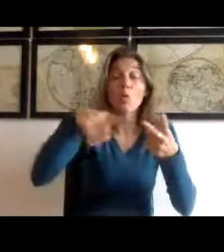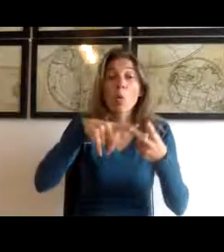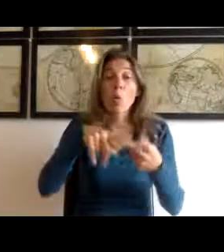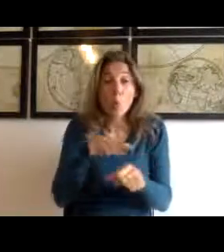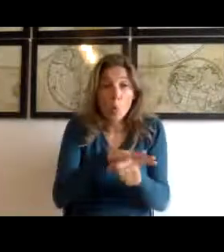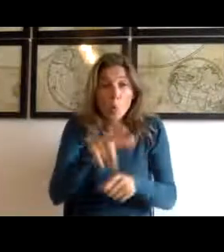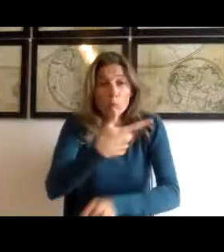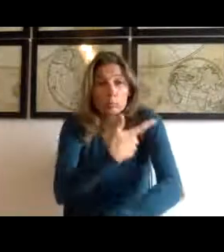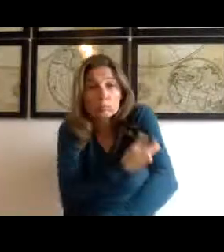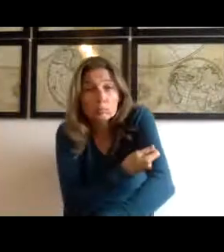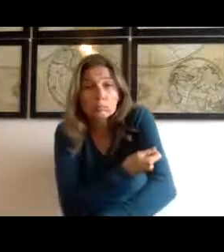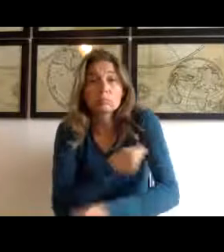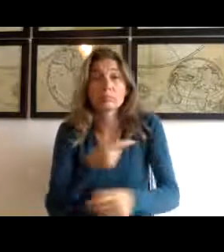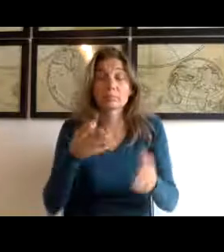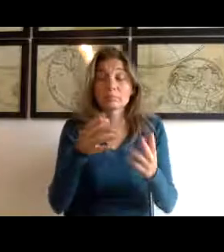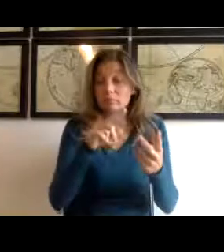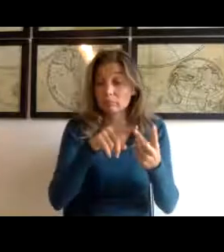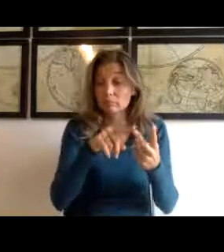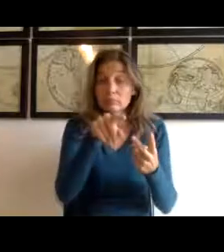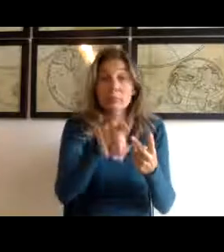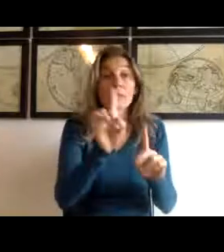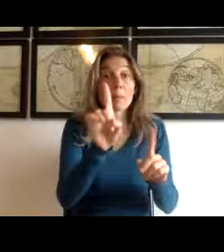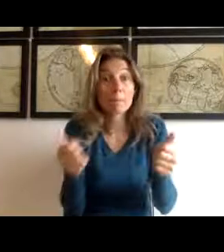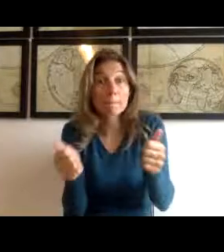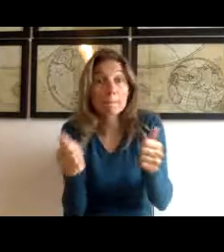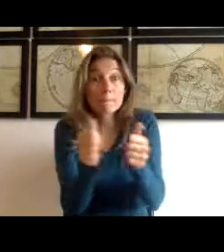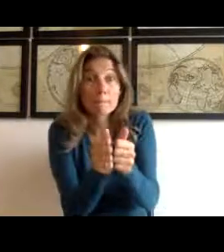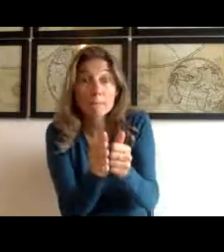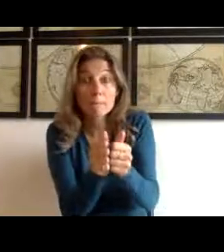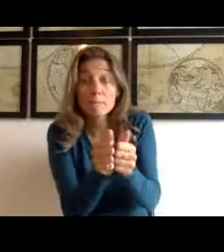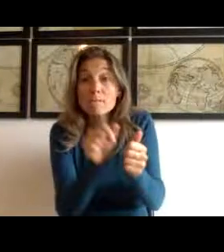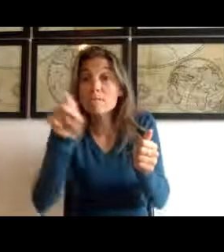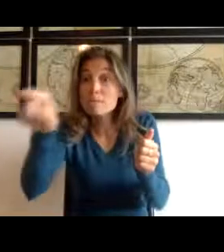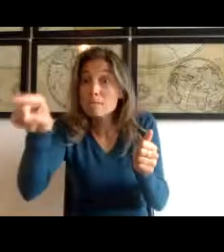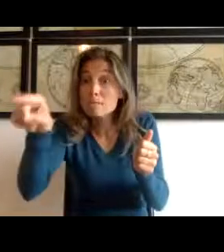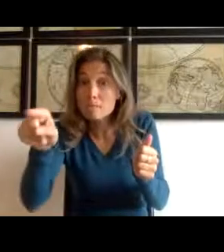But the partners there don't want to go to the hospitals